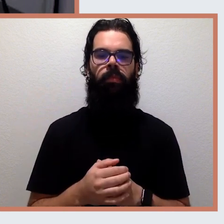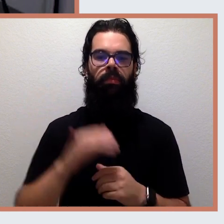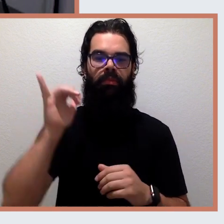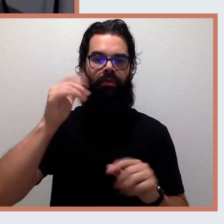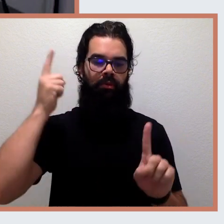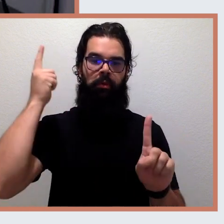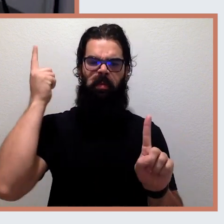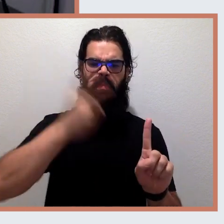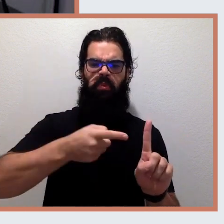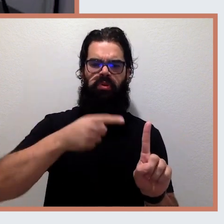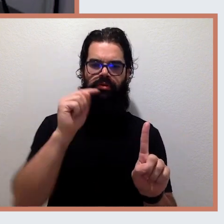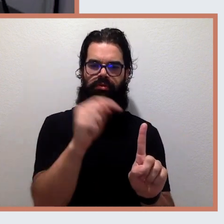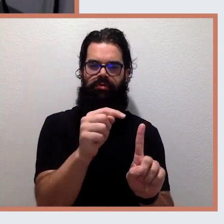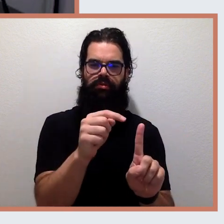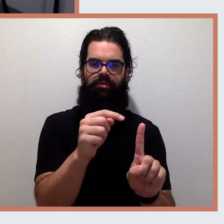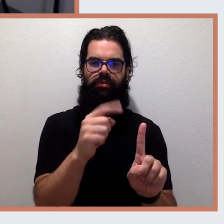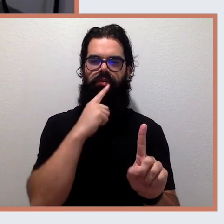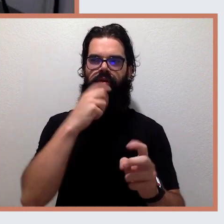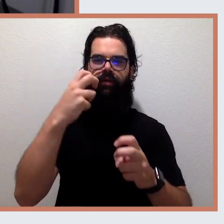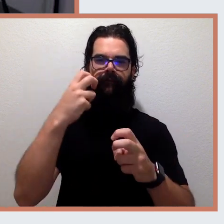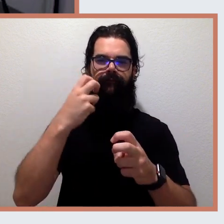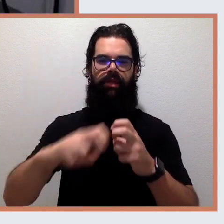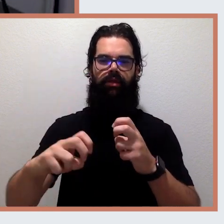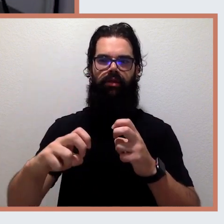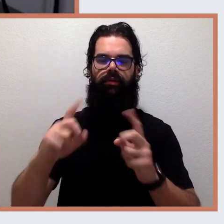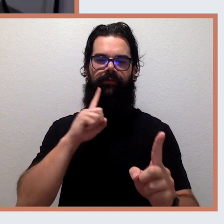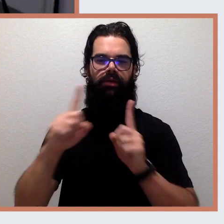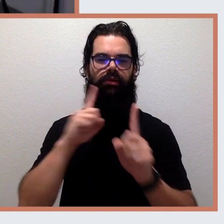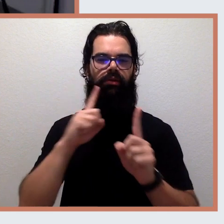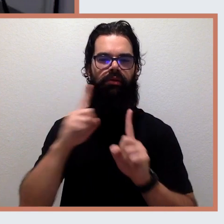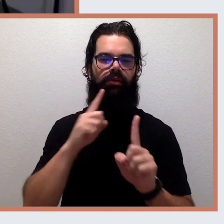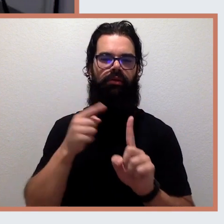So this is where I will tell you from a producing standpoint,